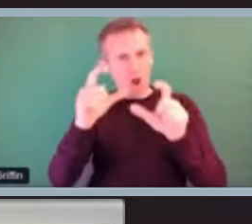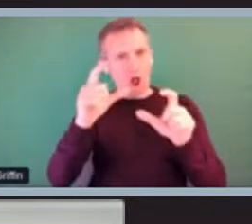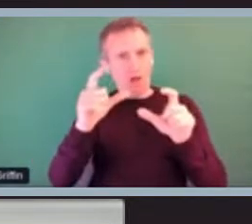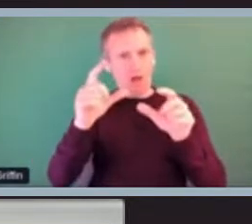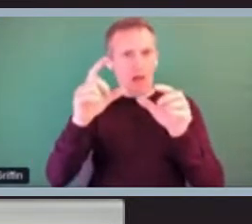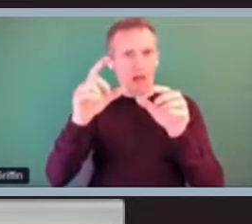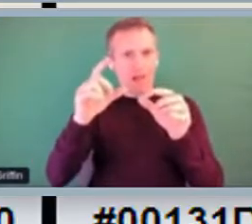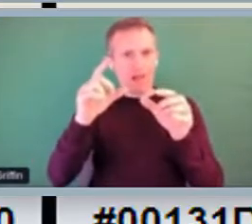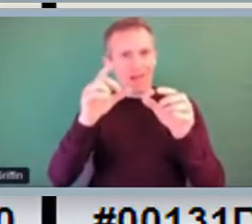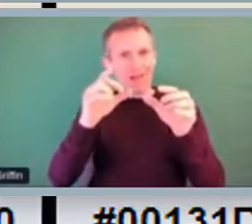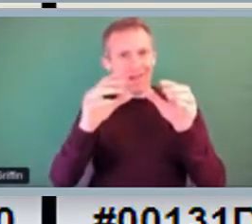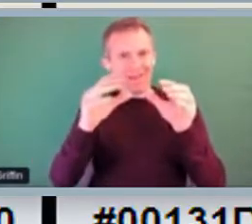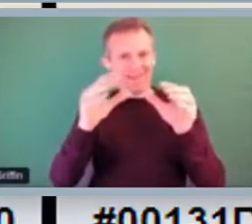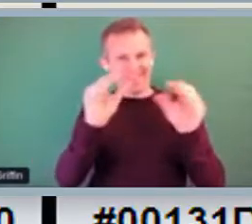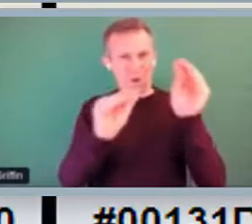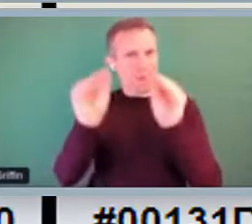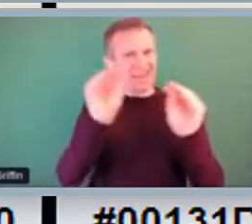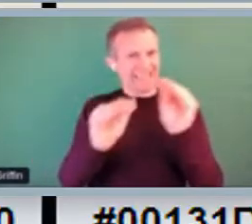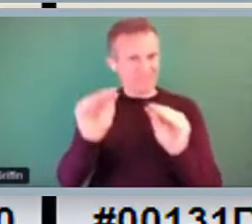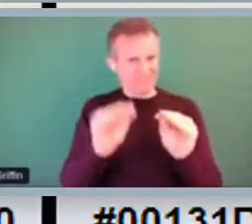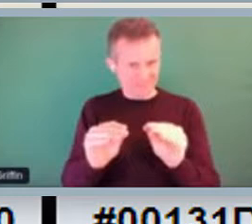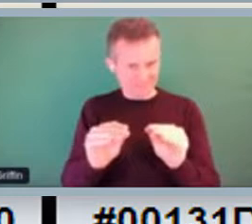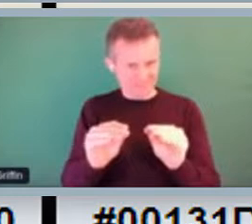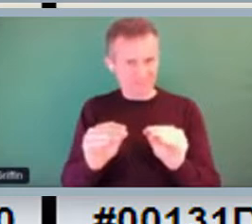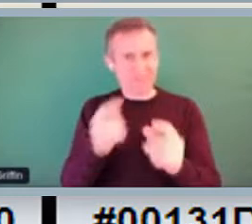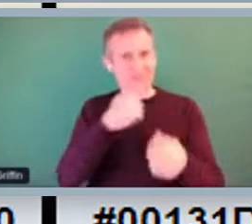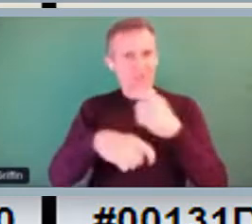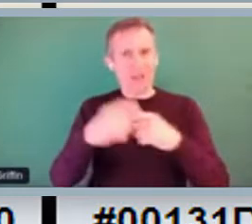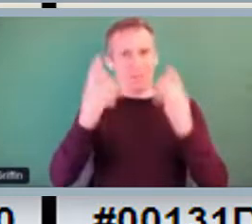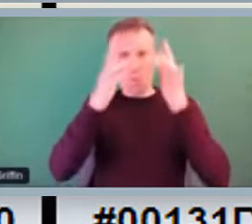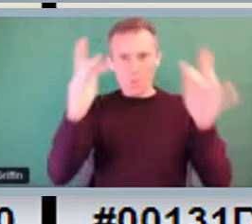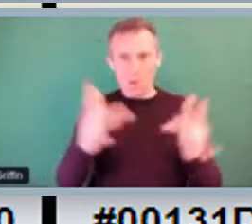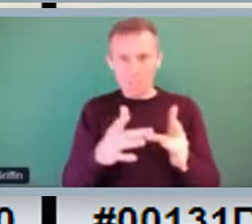Overtime I turned this into a web page. To zoom in and give you a clear understanding.